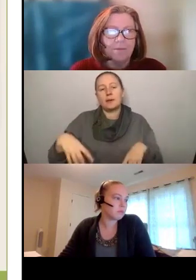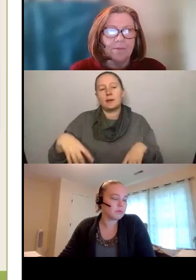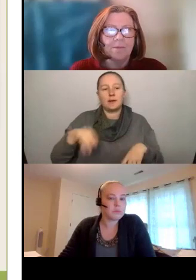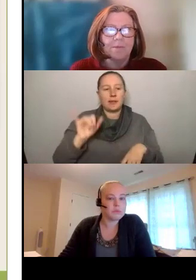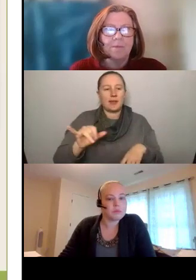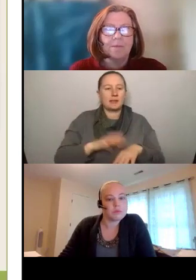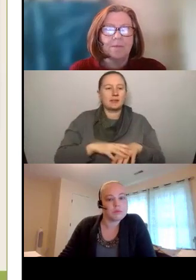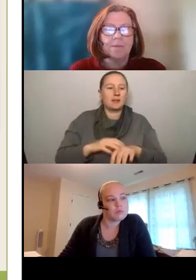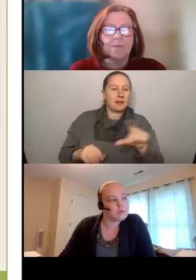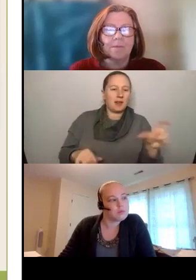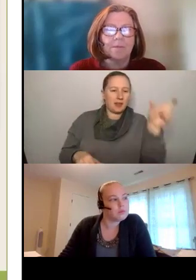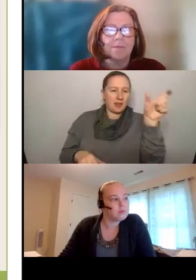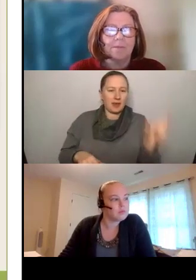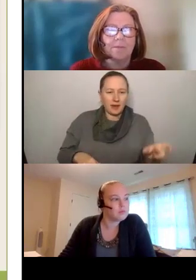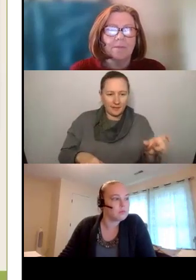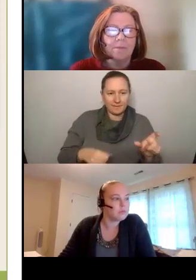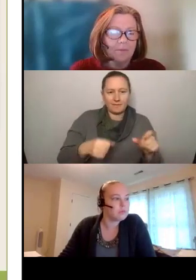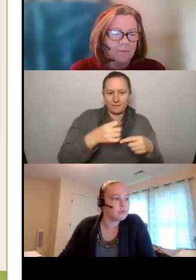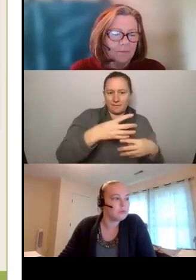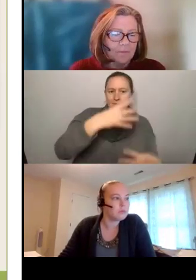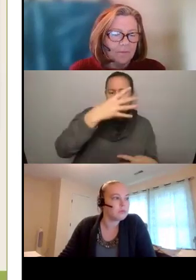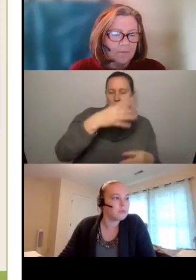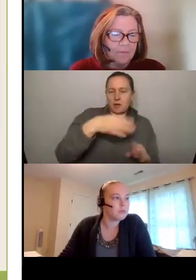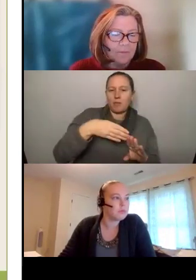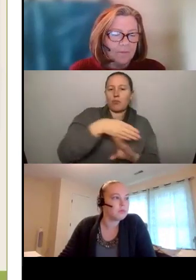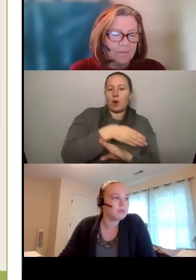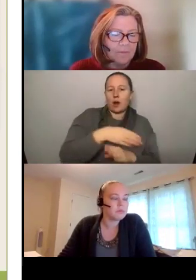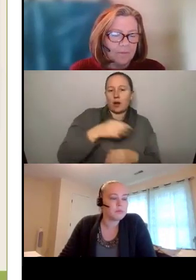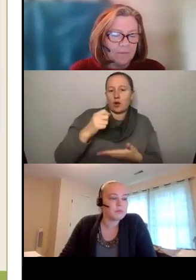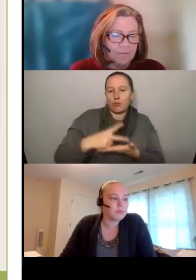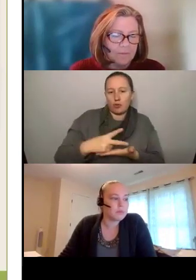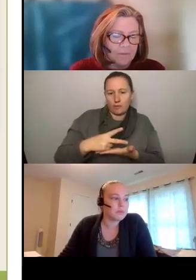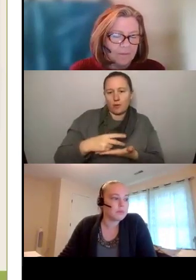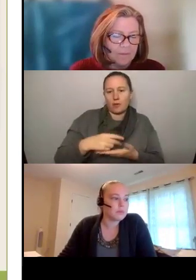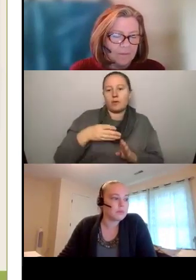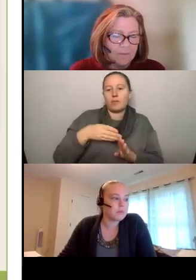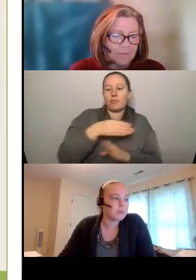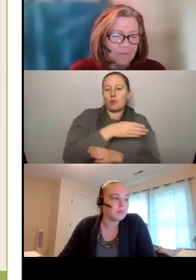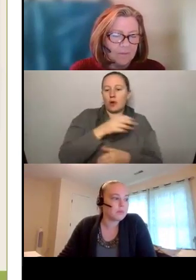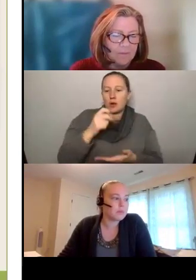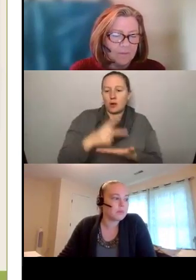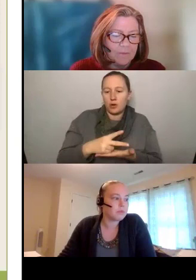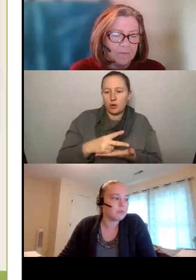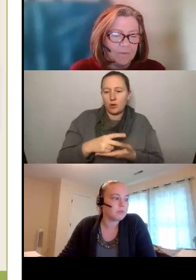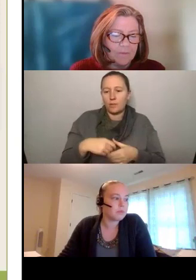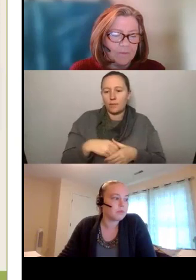And one of those is prior approval. Prior approval, there's three or four different types